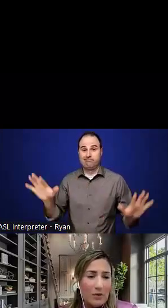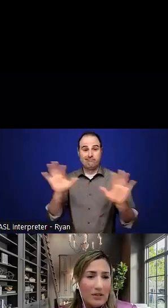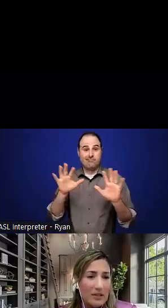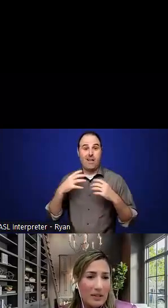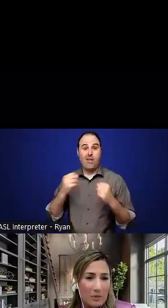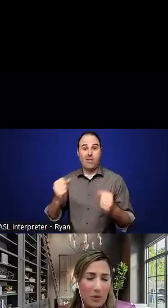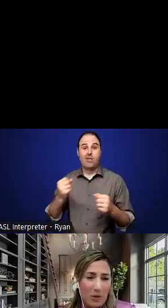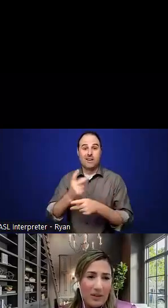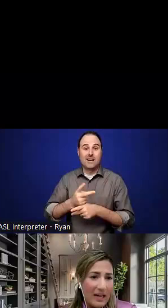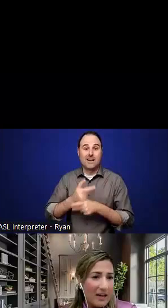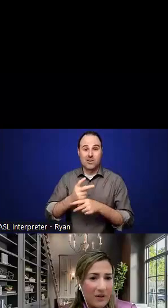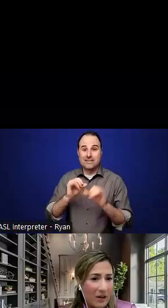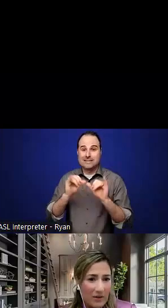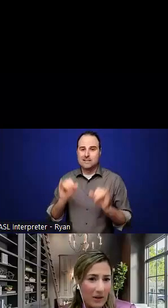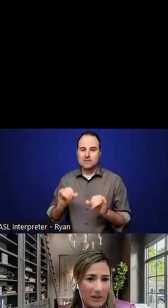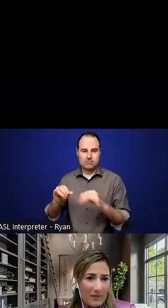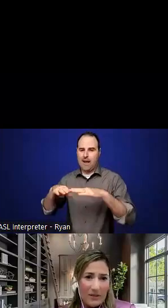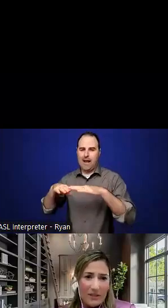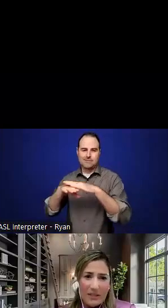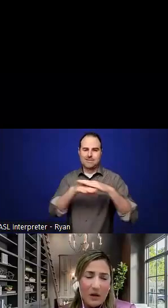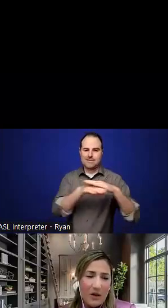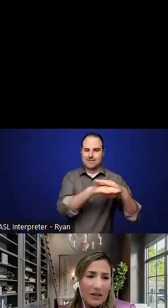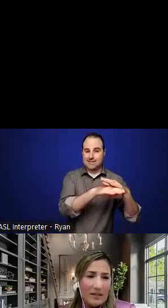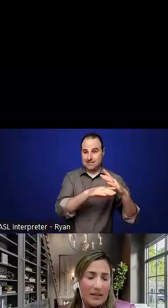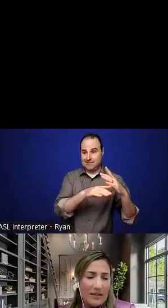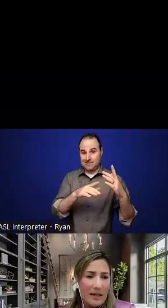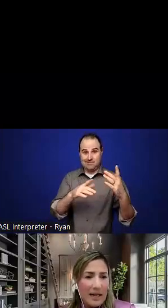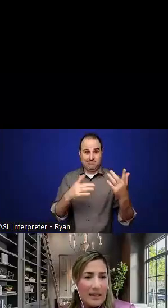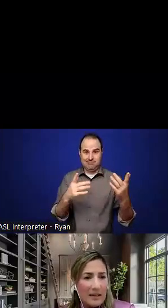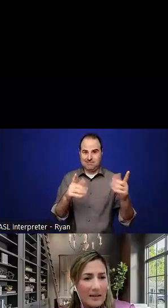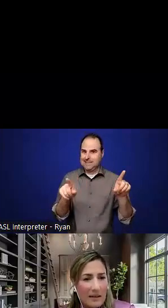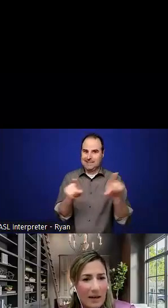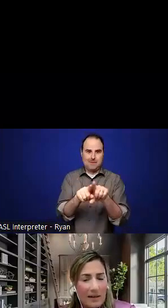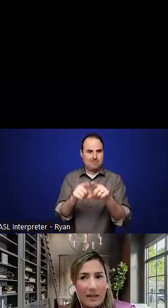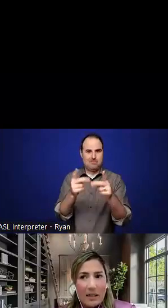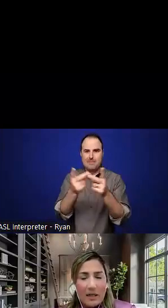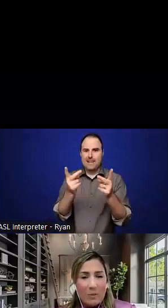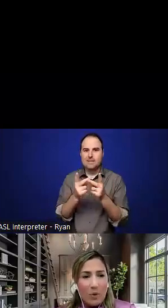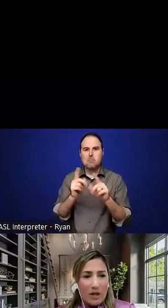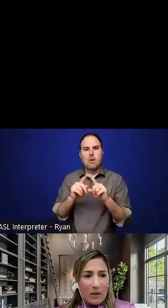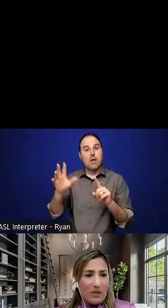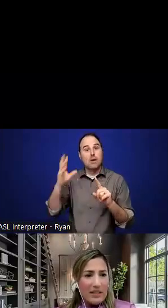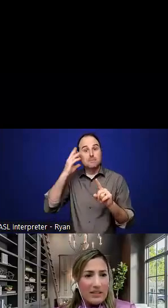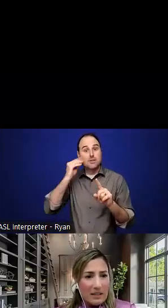the same door, but they have very, very different experiences. And I think that what I'm presenting